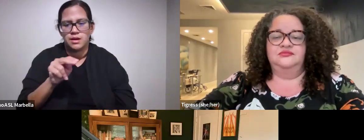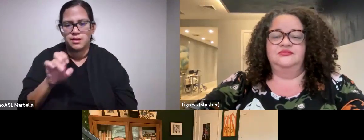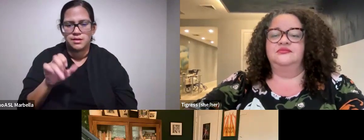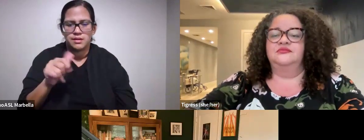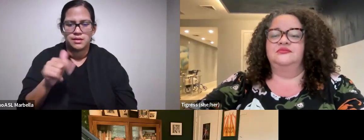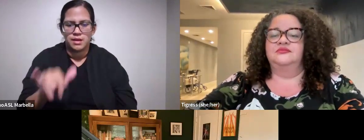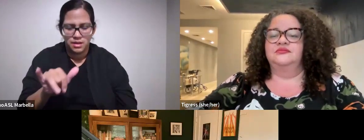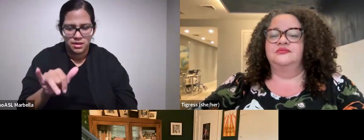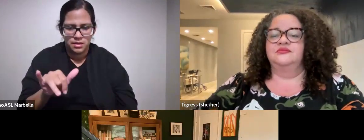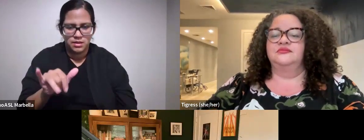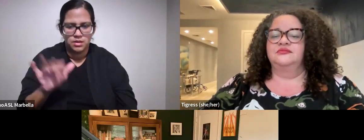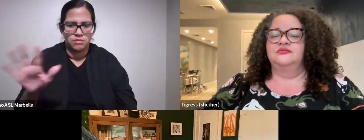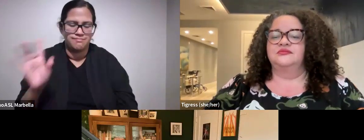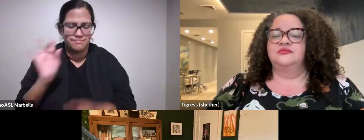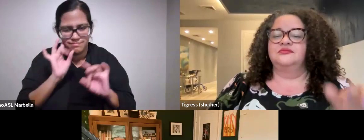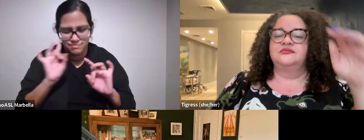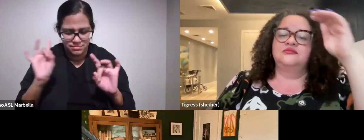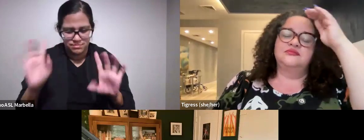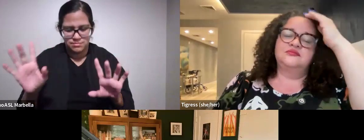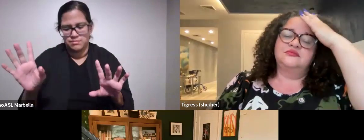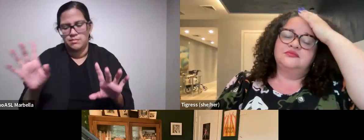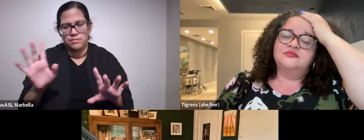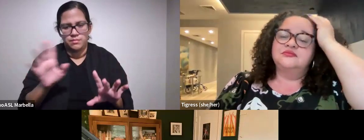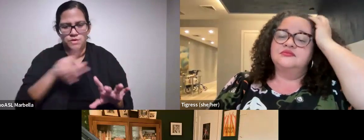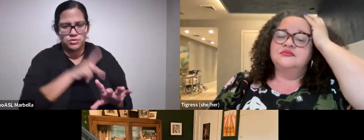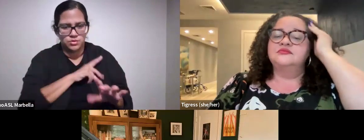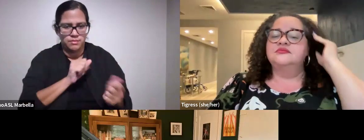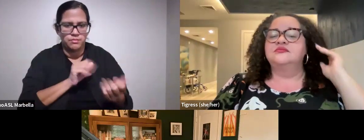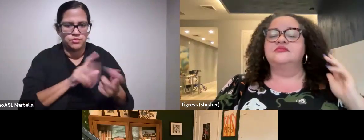extremely kind of in all approach to trying to navigate